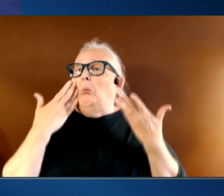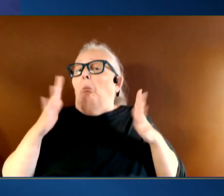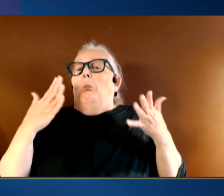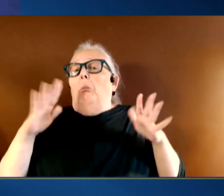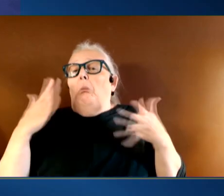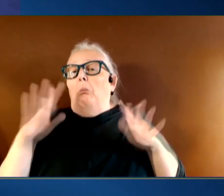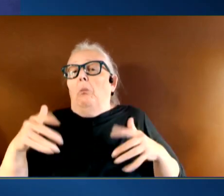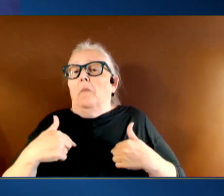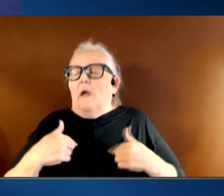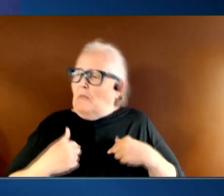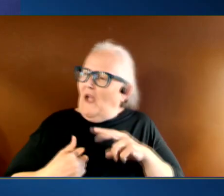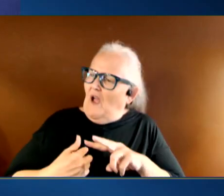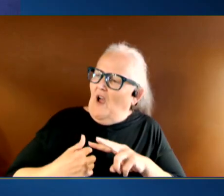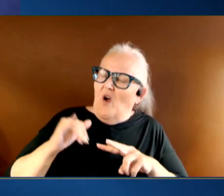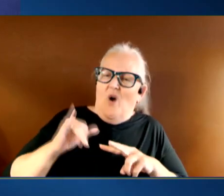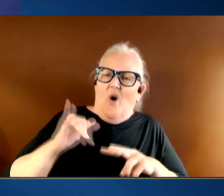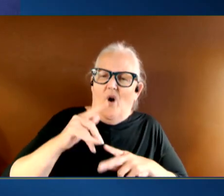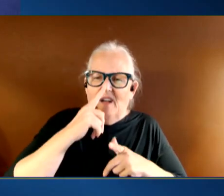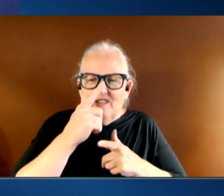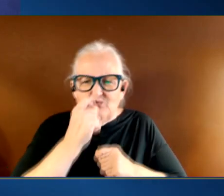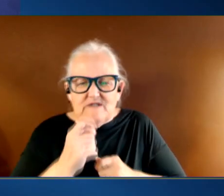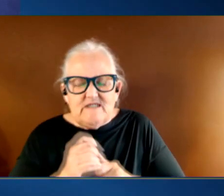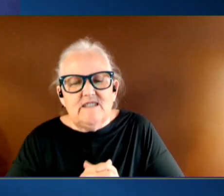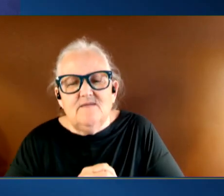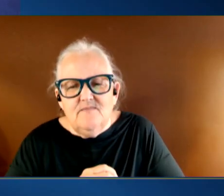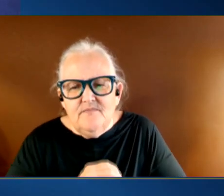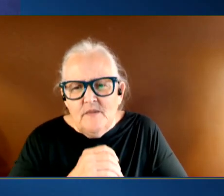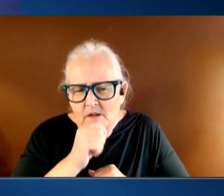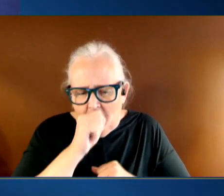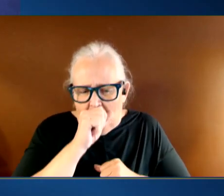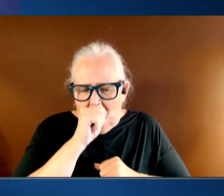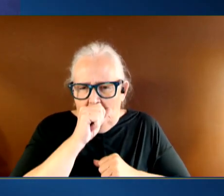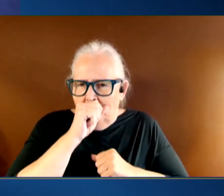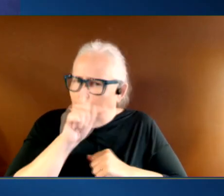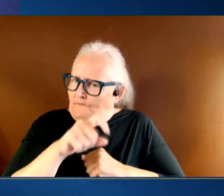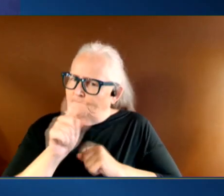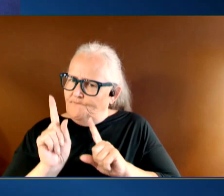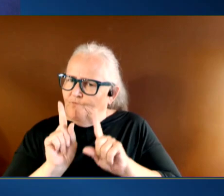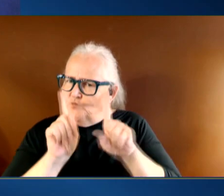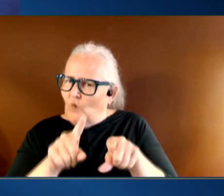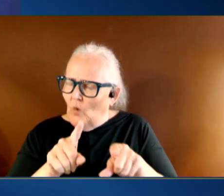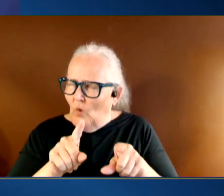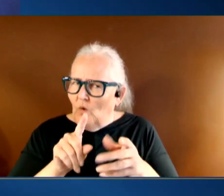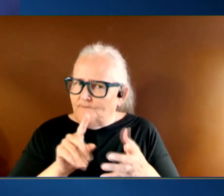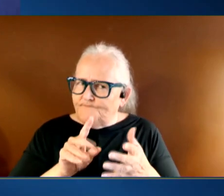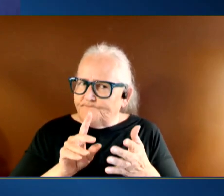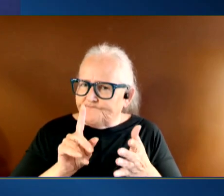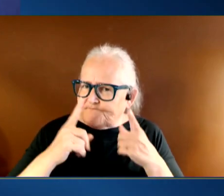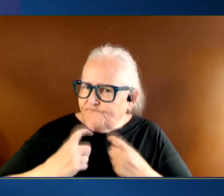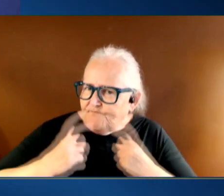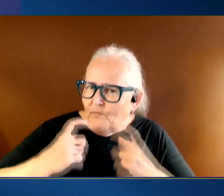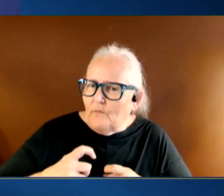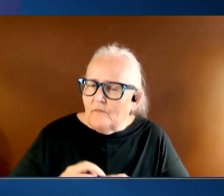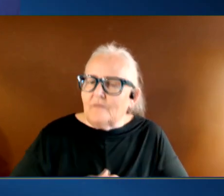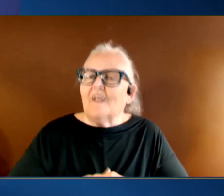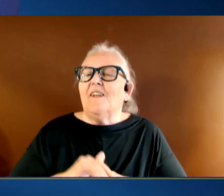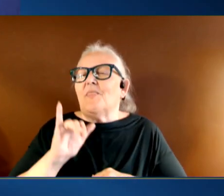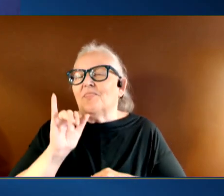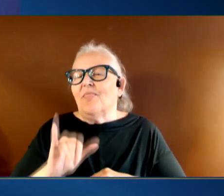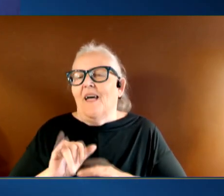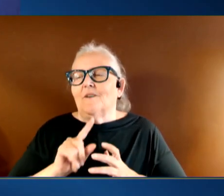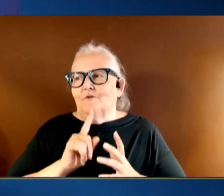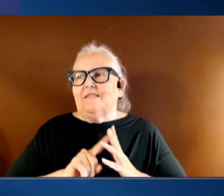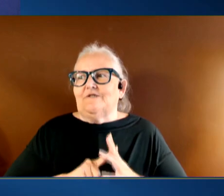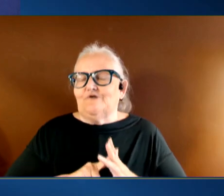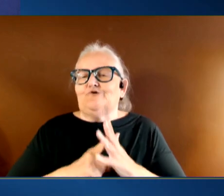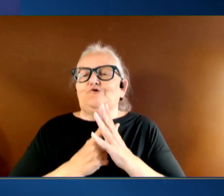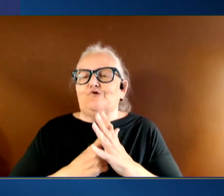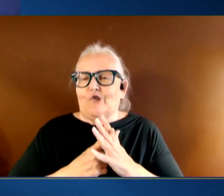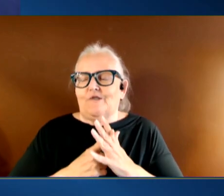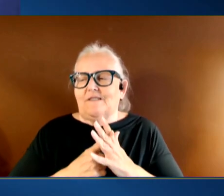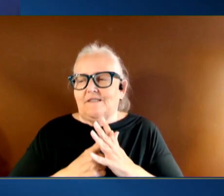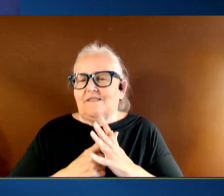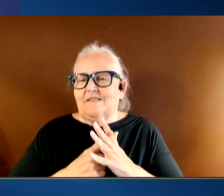really interesting. You should go find out." And so, that was like, the beginning of our like,